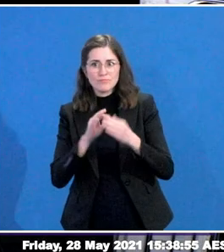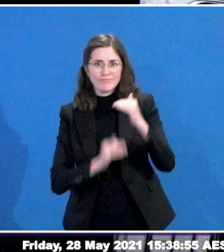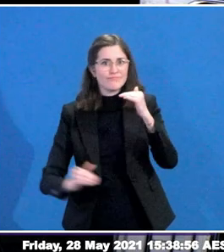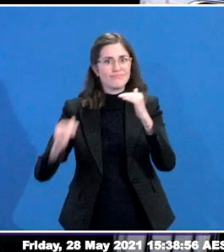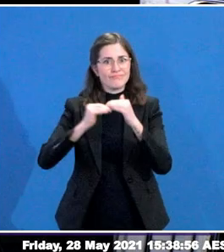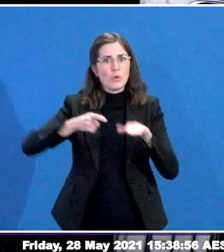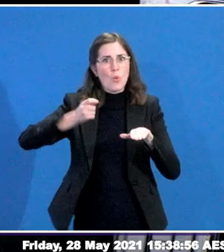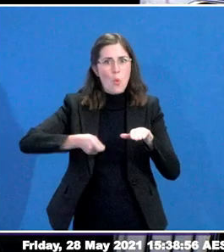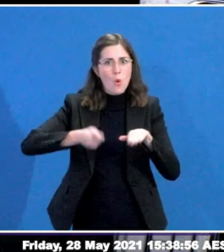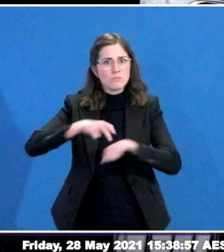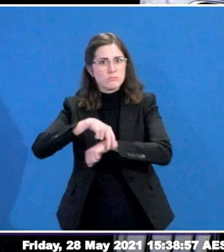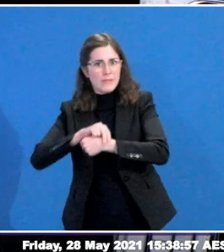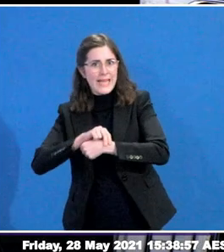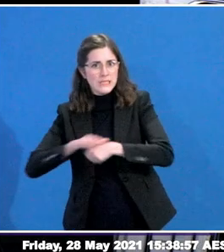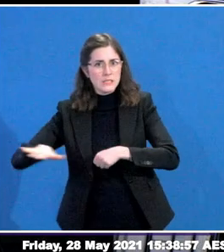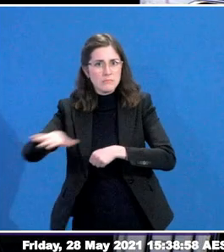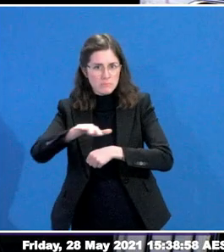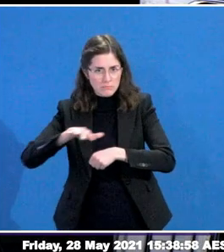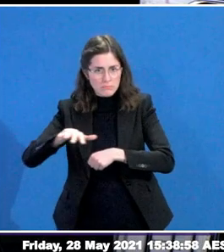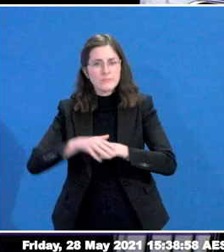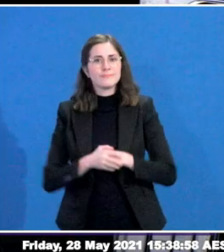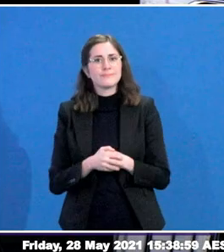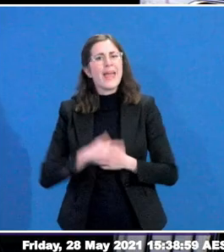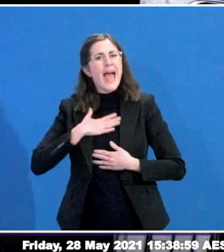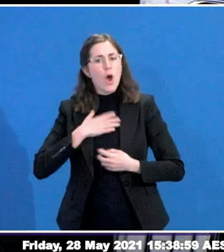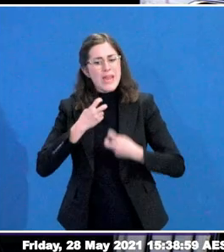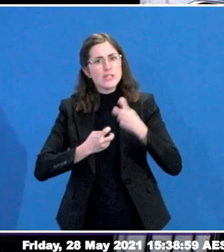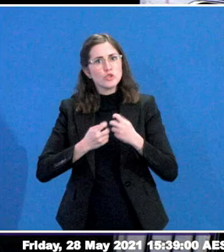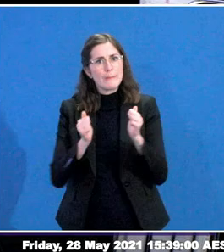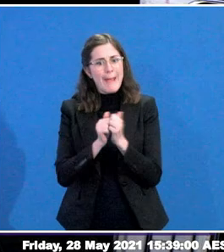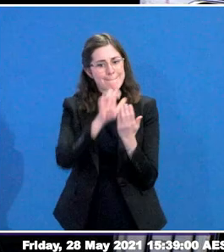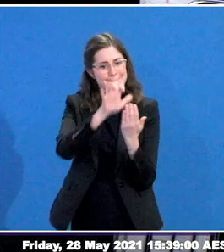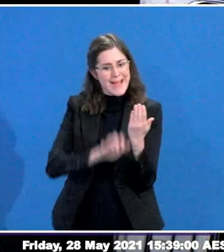Issues Paper in criminal justice, we pointed to the difficulty of securing